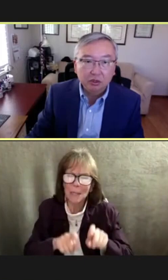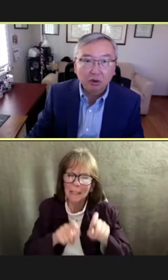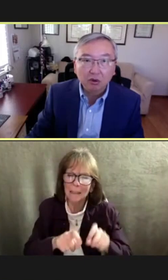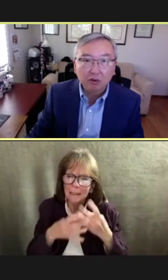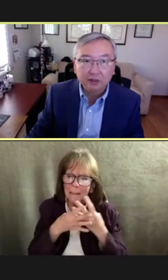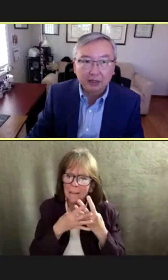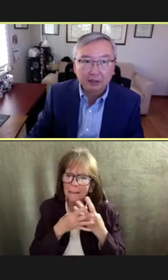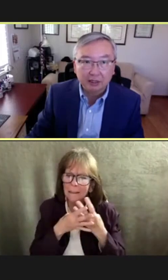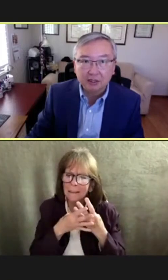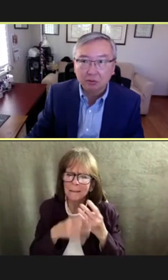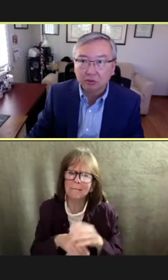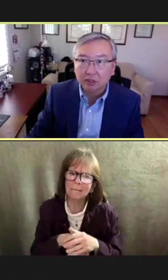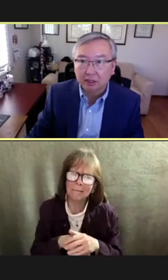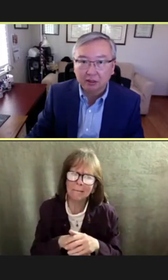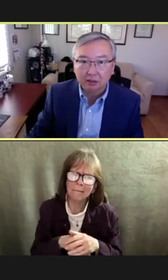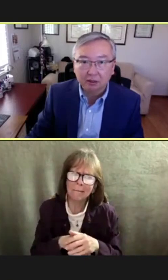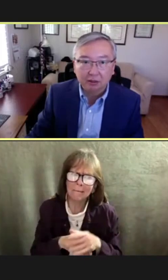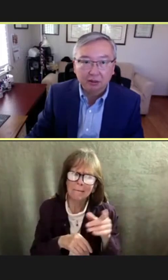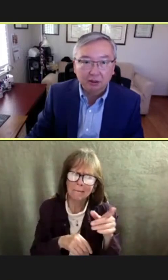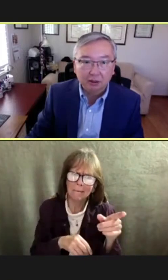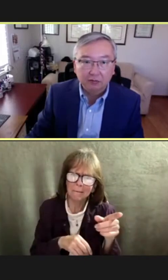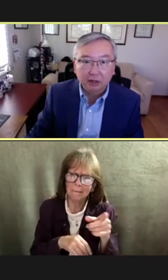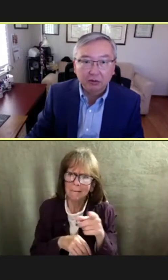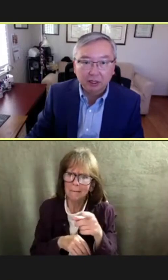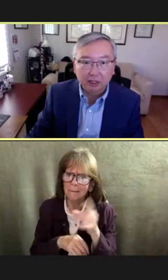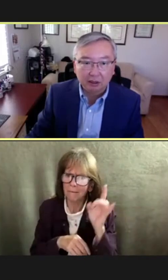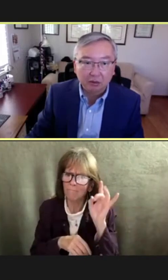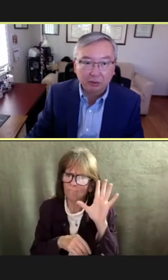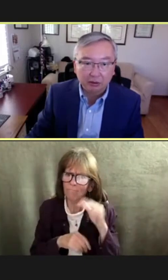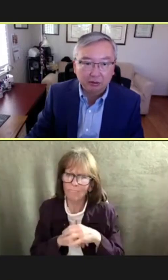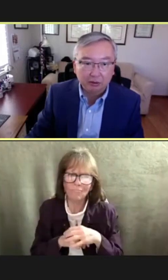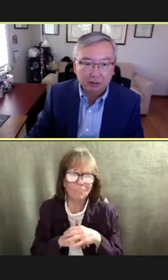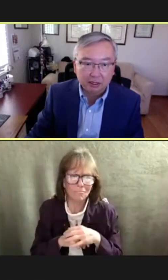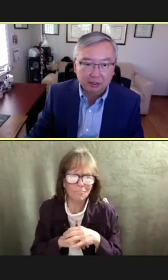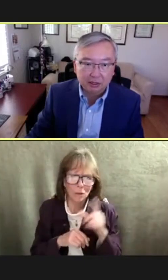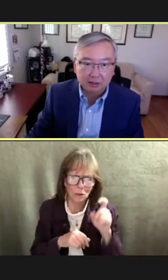So all of that is really very alarming statistics.